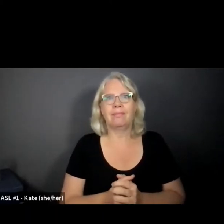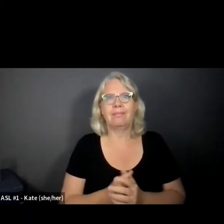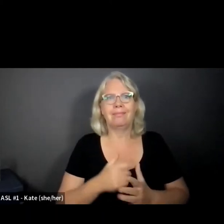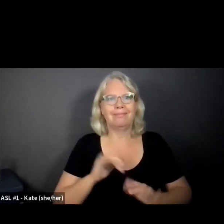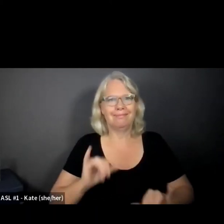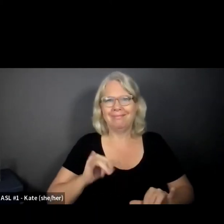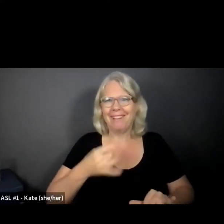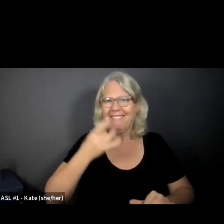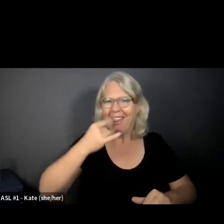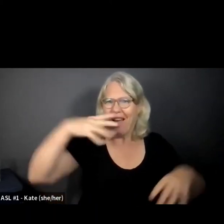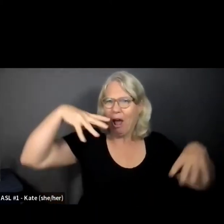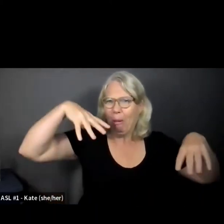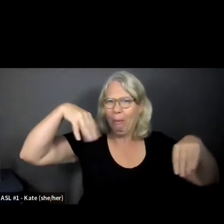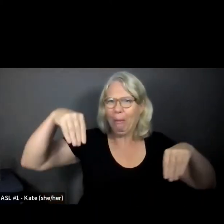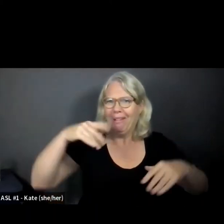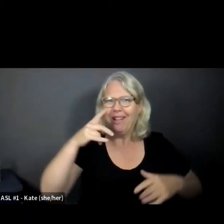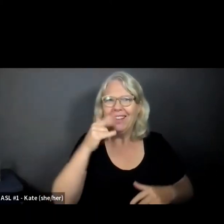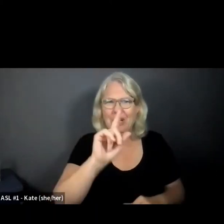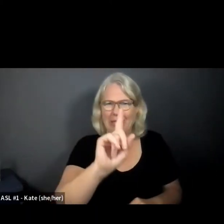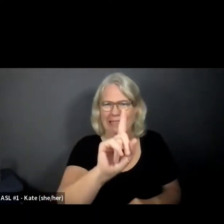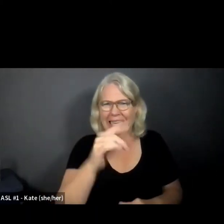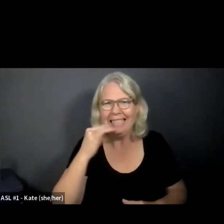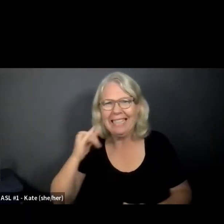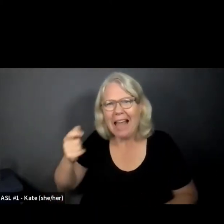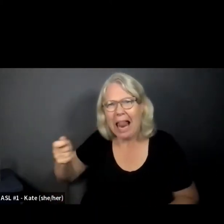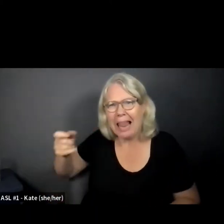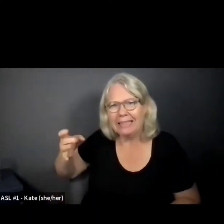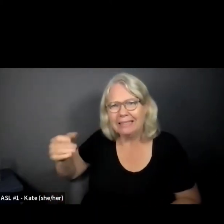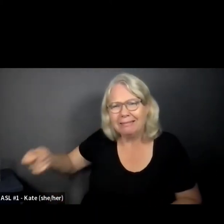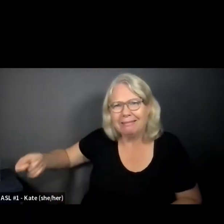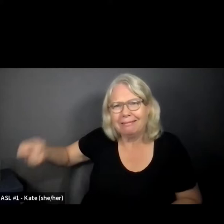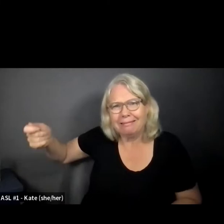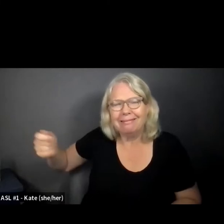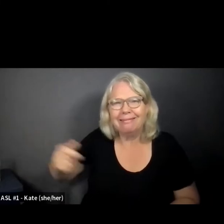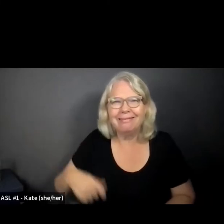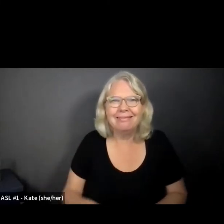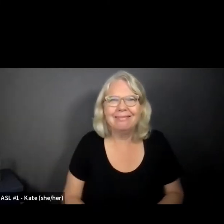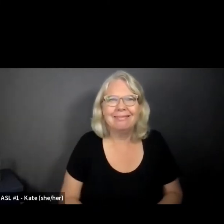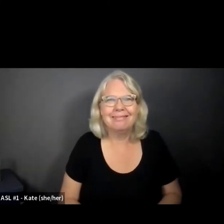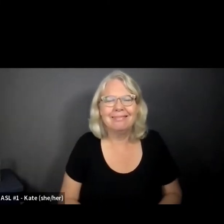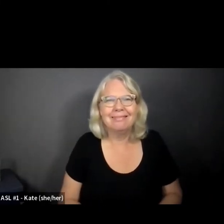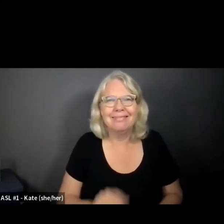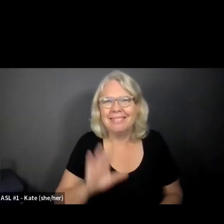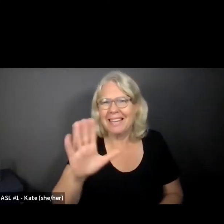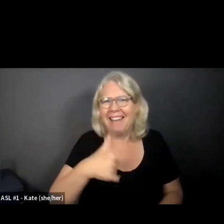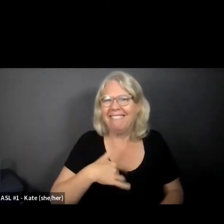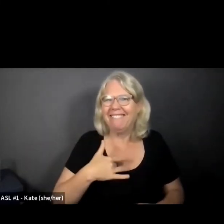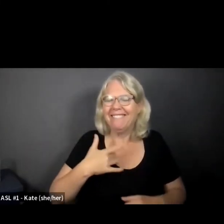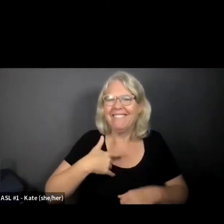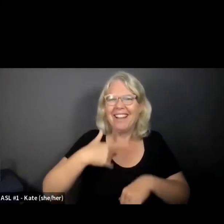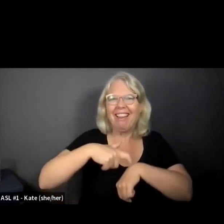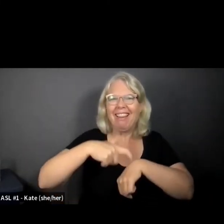EXCUSE ME FOR ONE SEC.